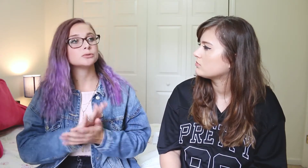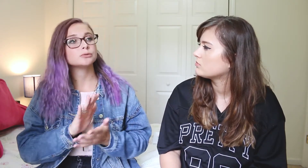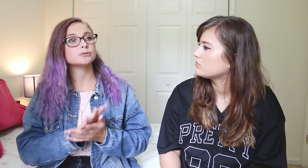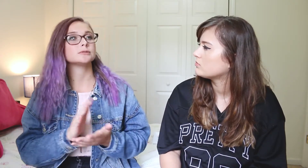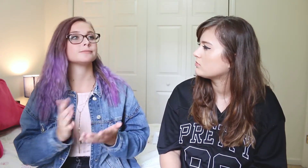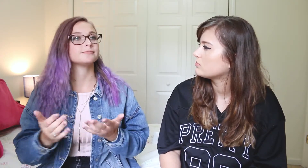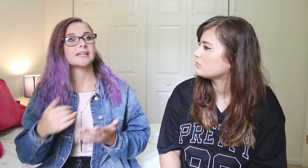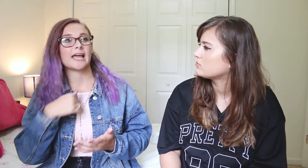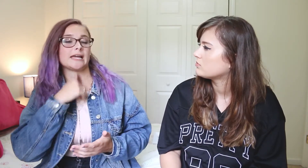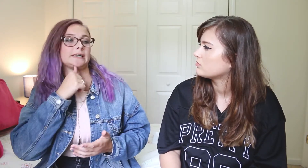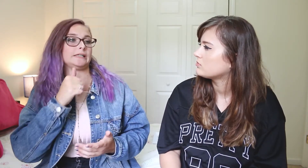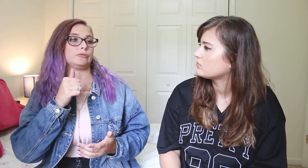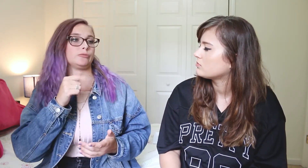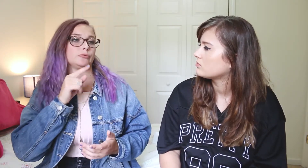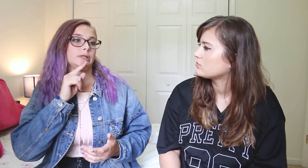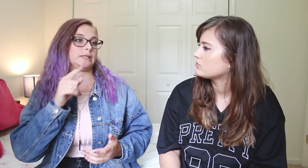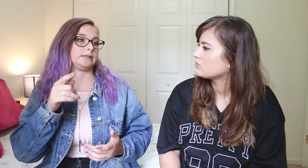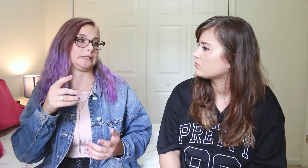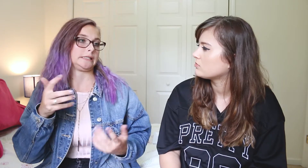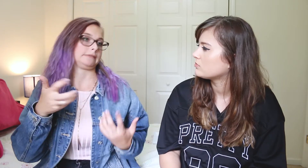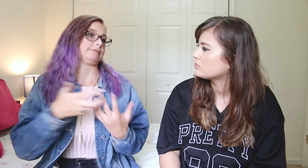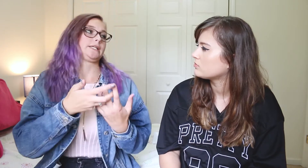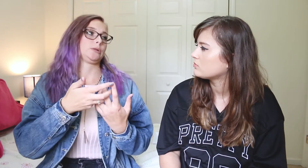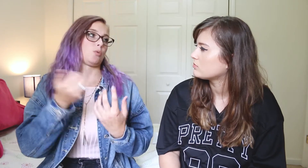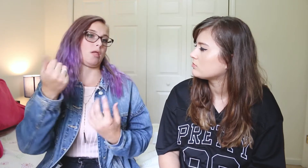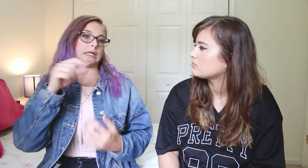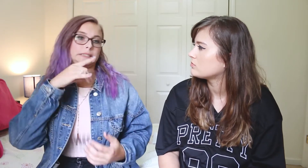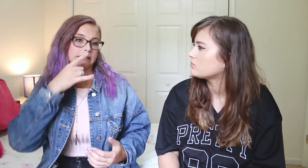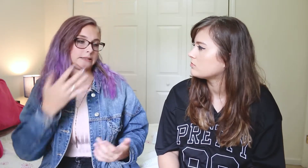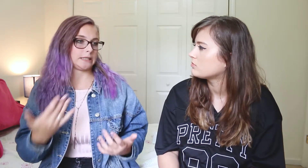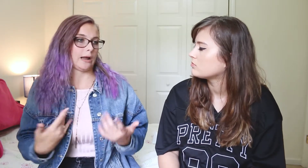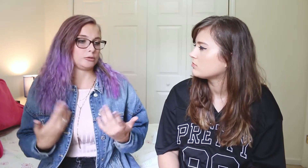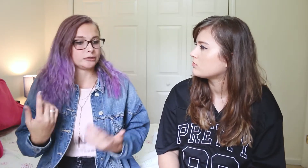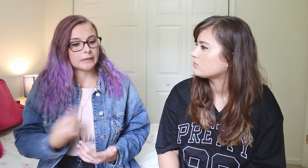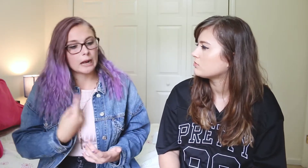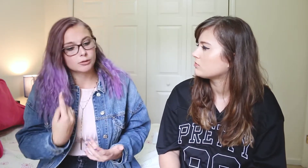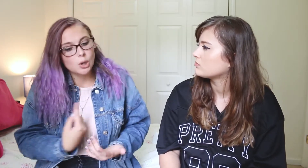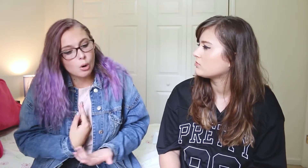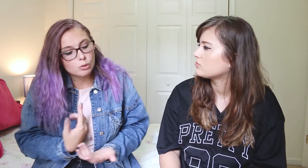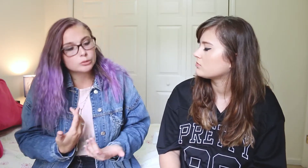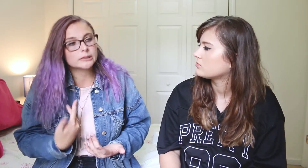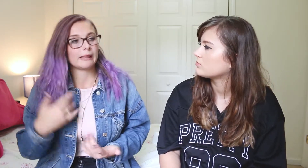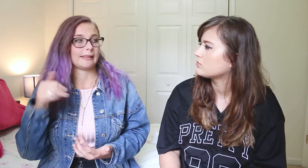Middle school I didn’t really fit in with other kids, I was alone,